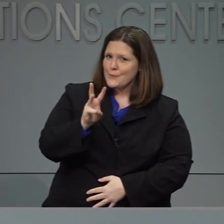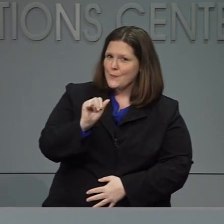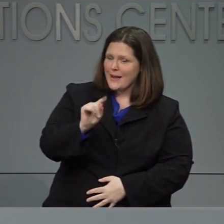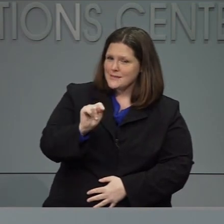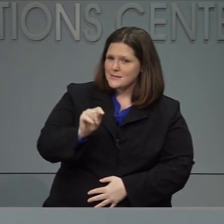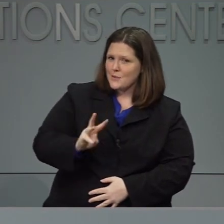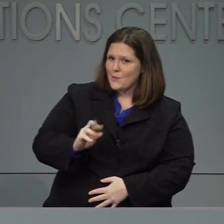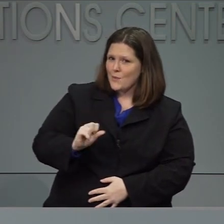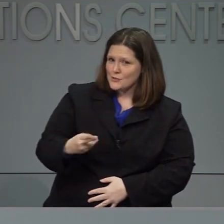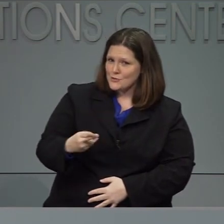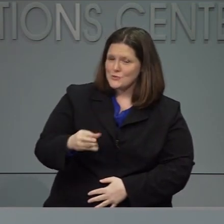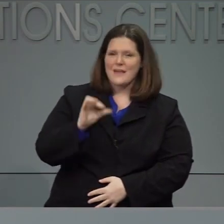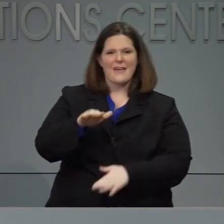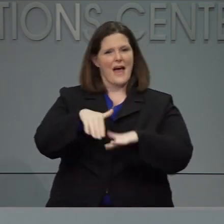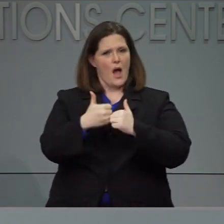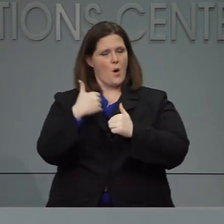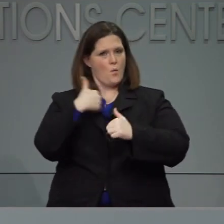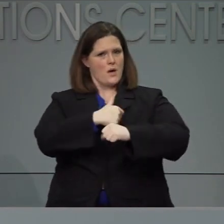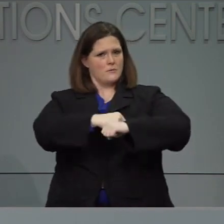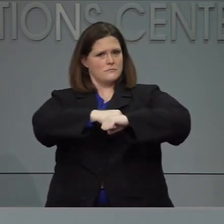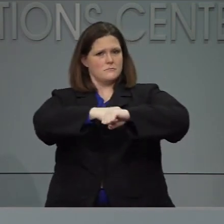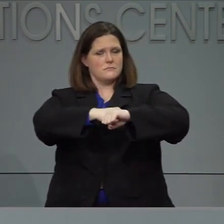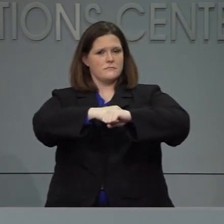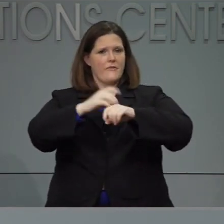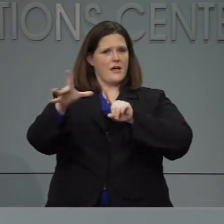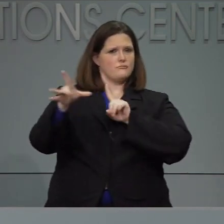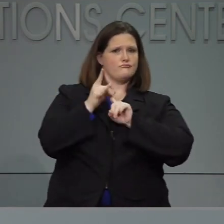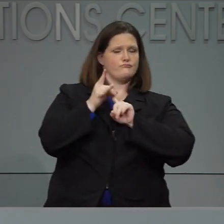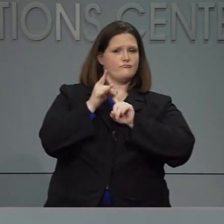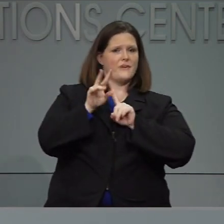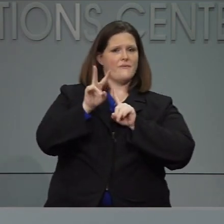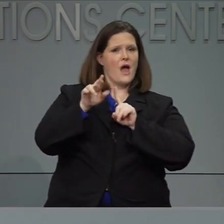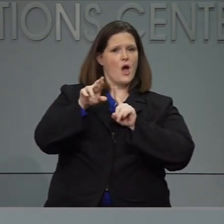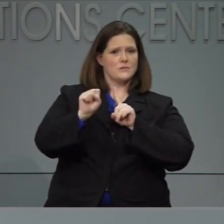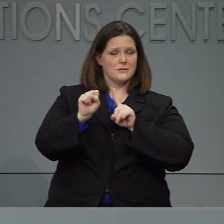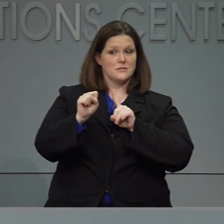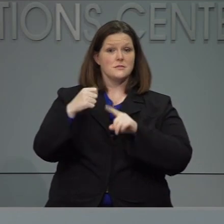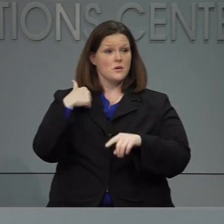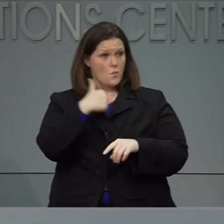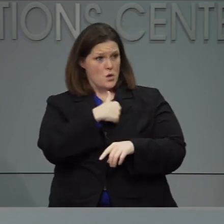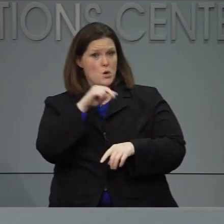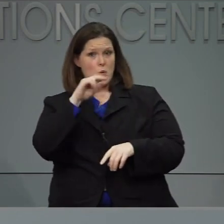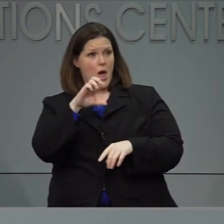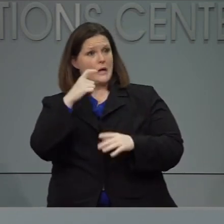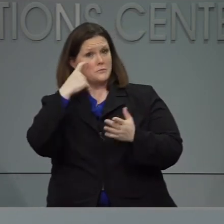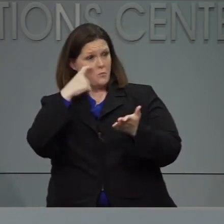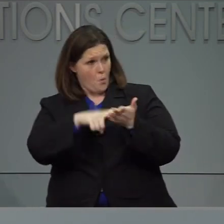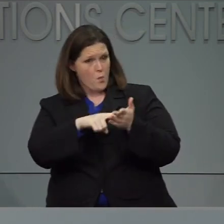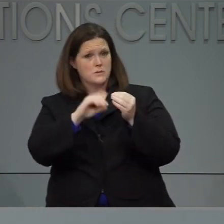THESE ARE OUR FIRST LINE OF DEFENSE AGAINST THE VIRUS AND AS A STATE WE HAVE SEEN POSITIVE SIGNS IN OUR TRENDS,